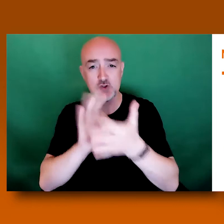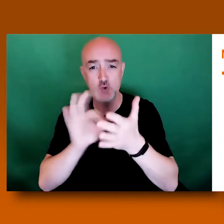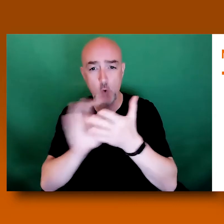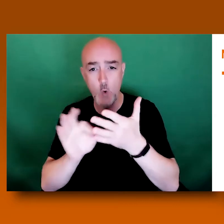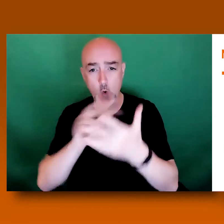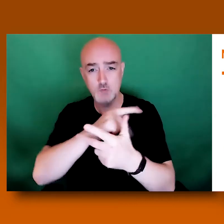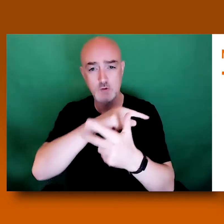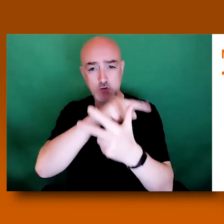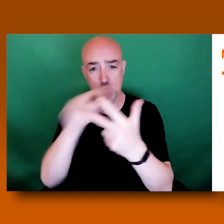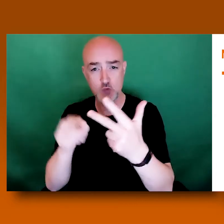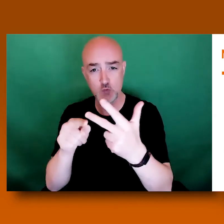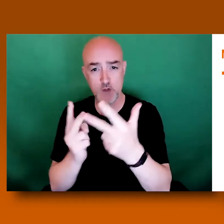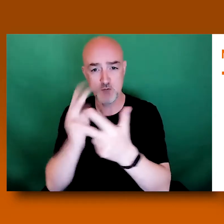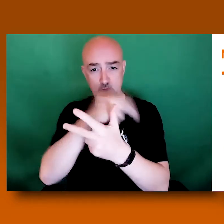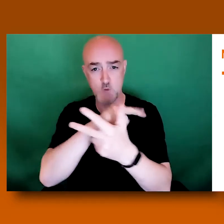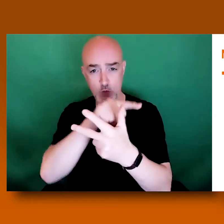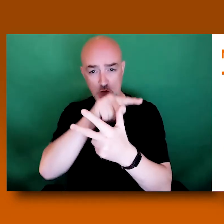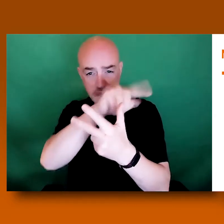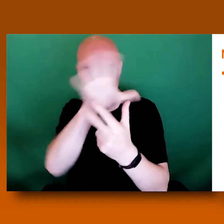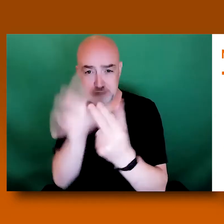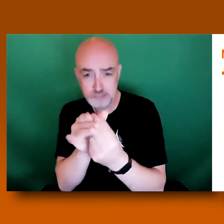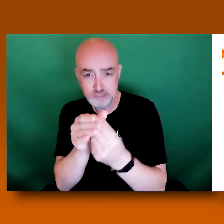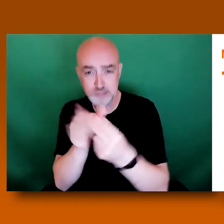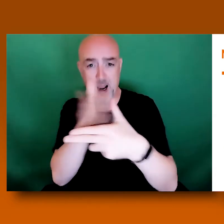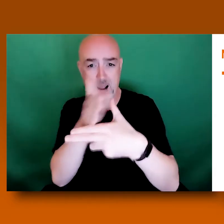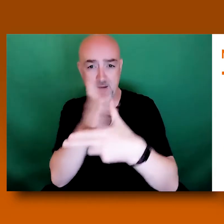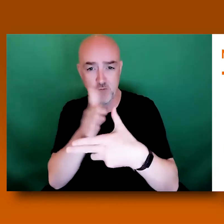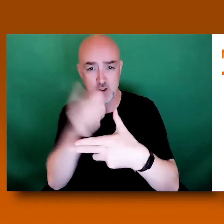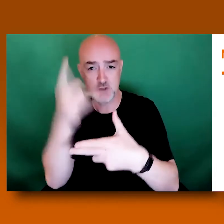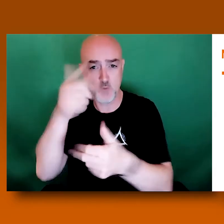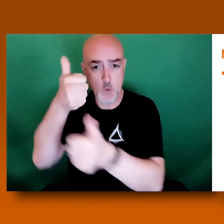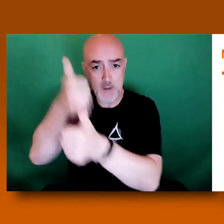and average everything out based on those 3 reviewers